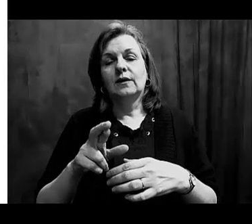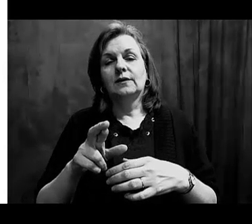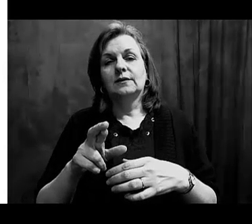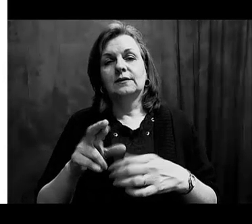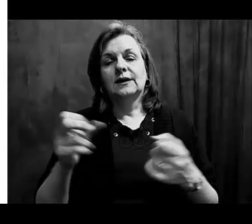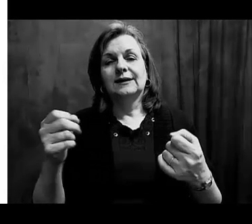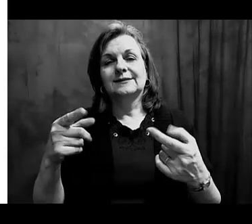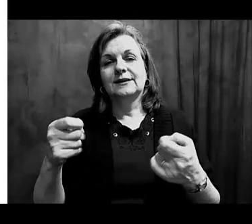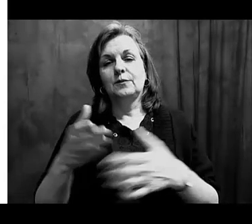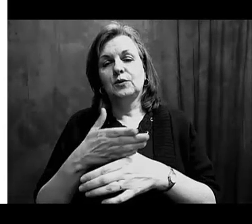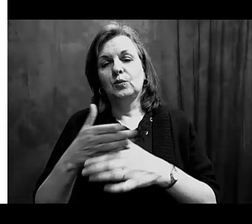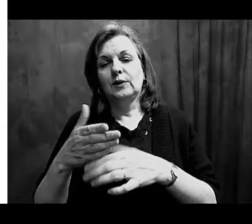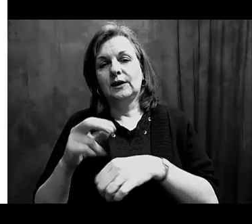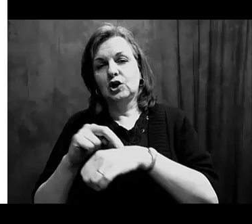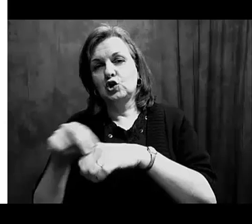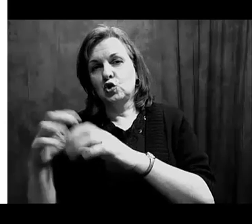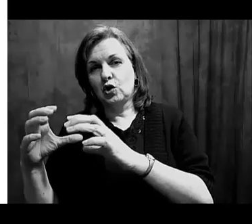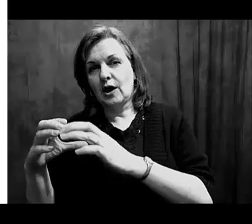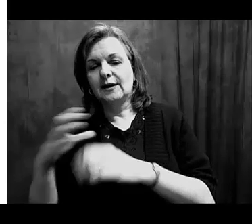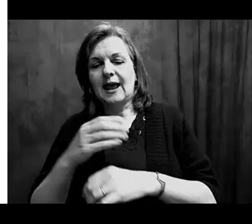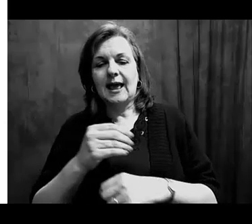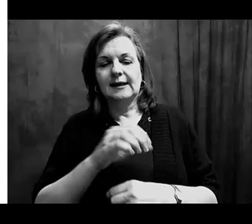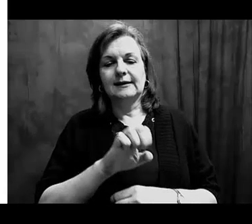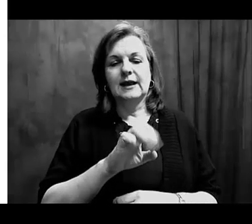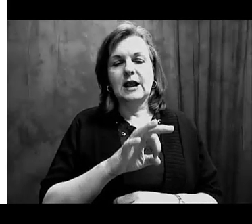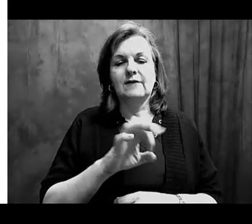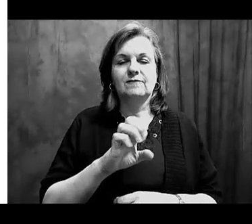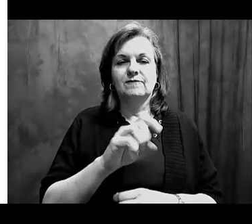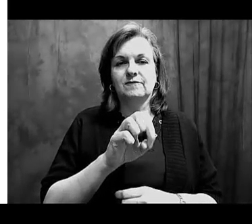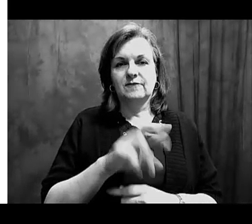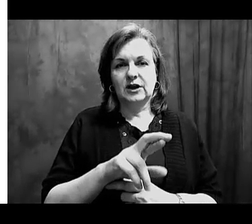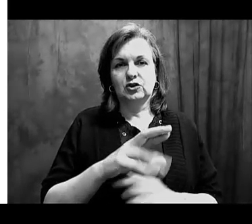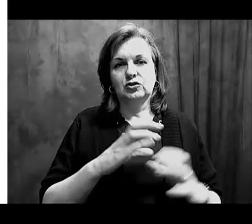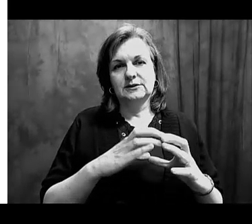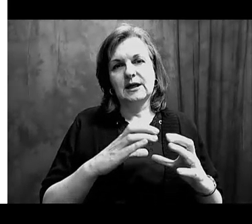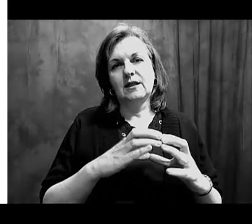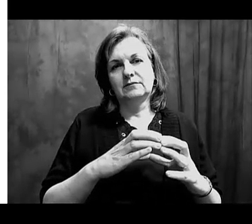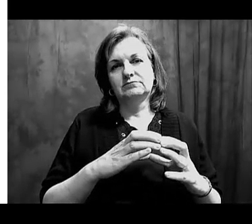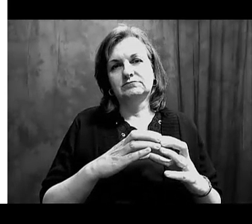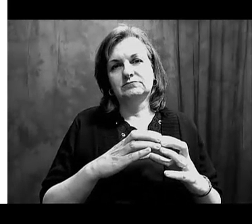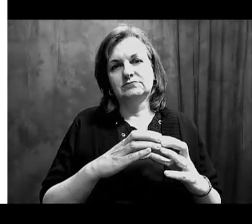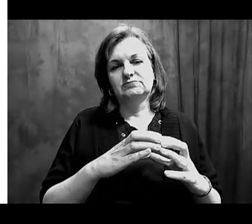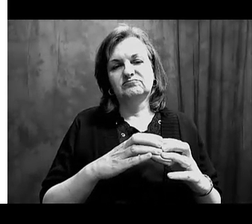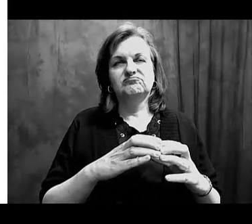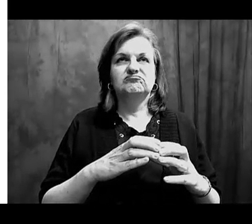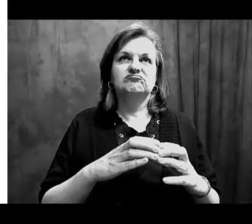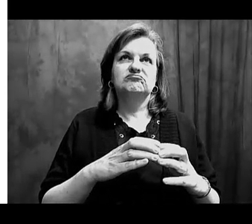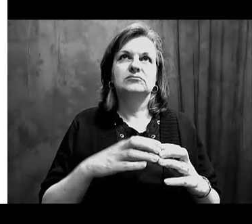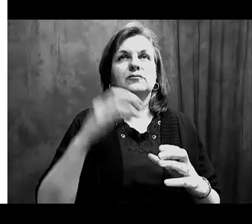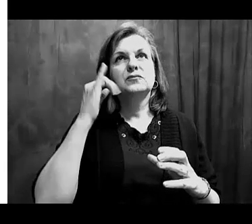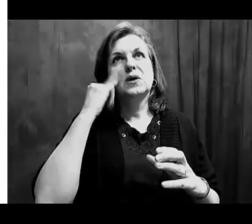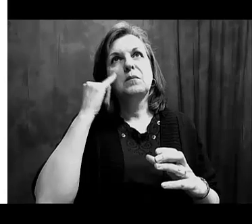and what we call an effector cell so say you're sending